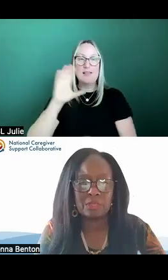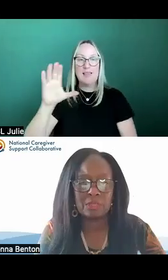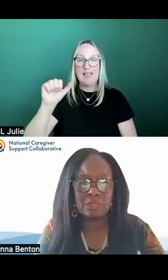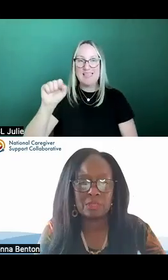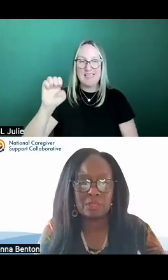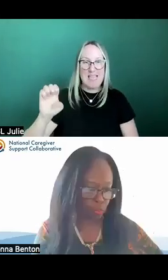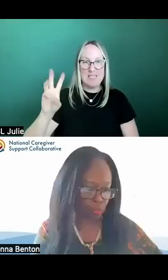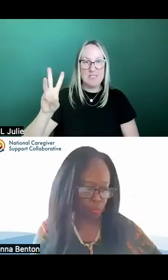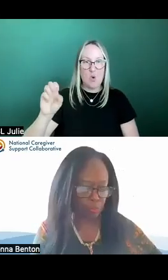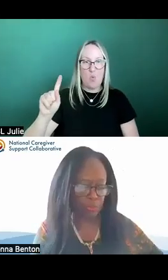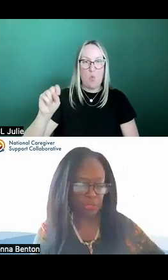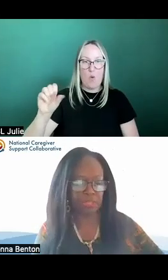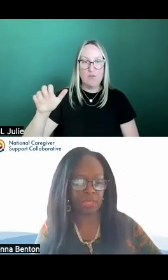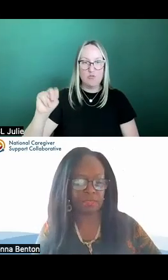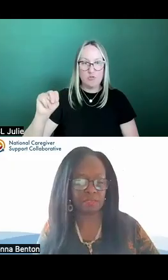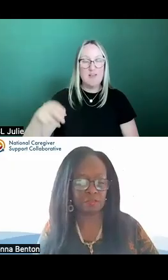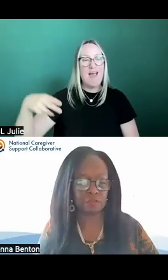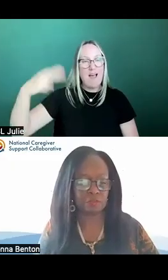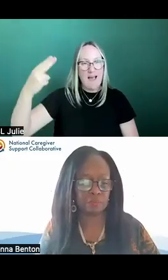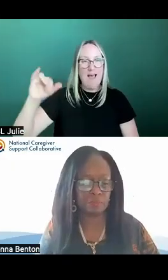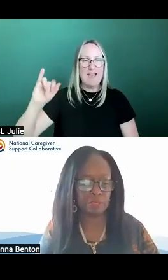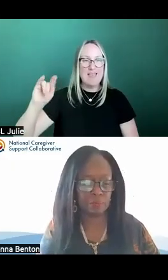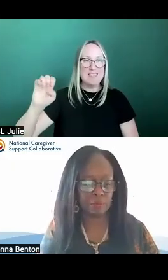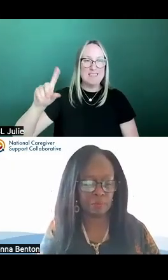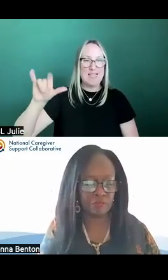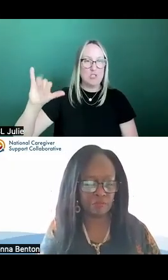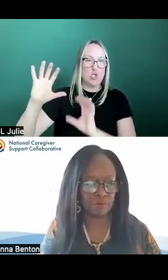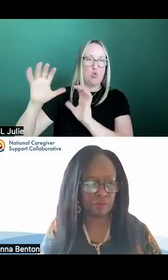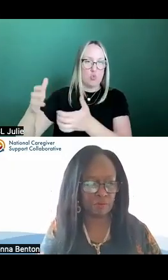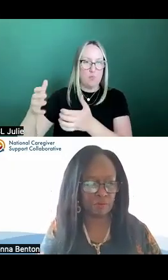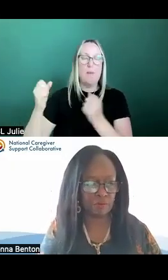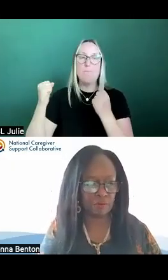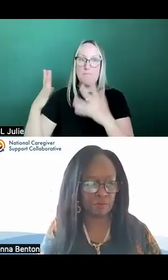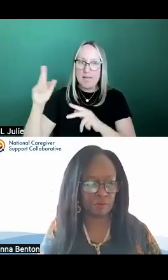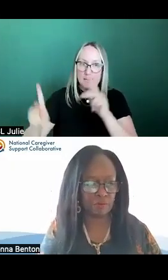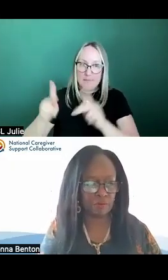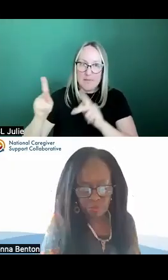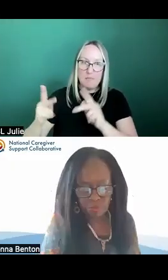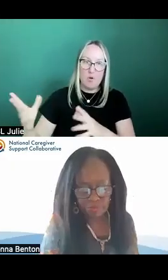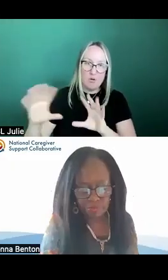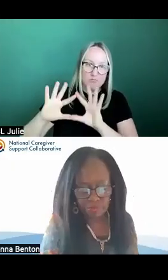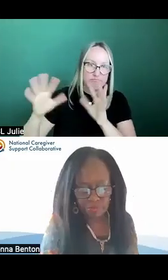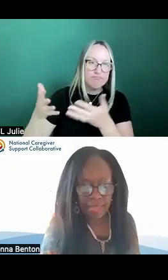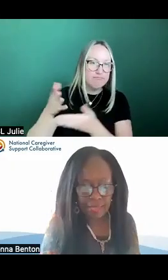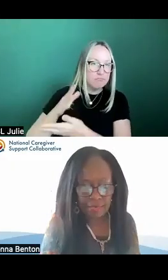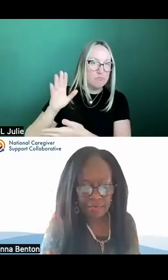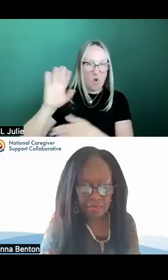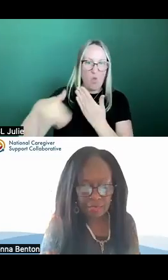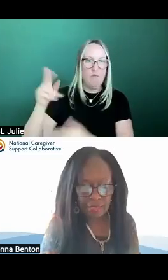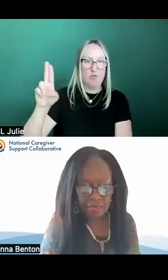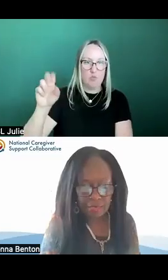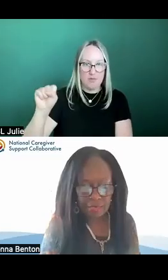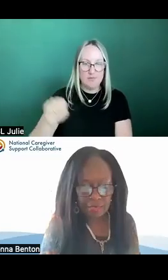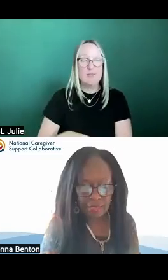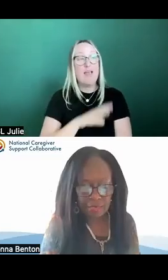high intensity group that includes many people throughout the nation. And employers,